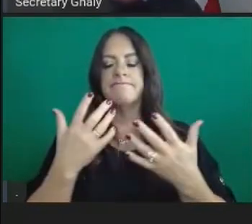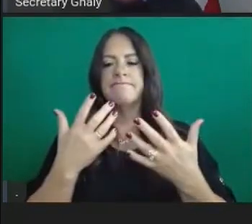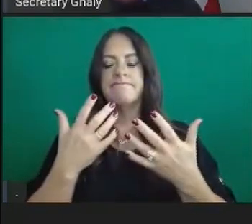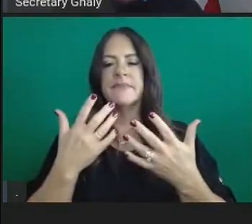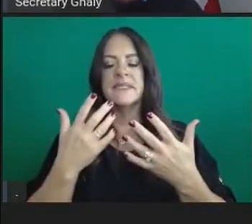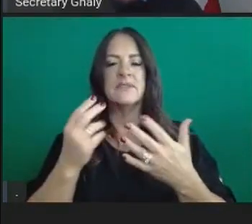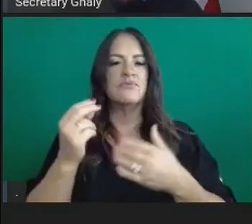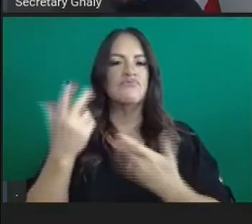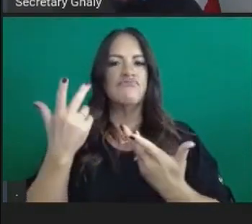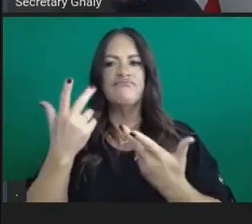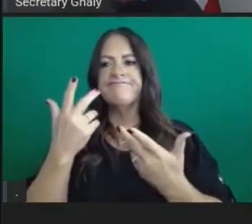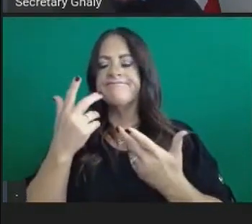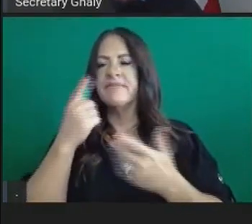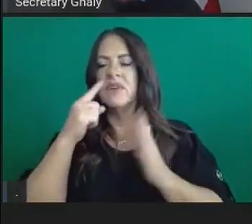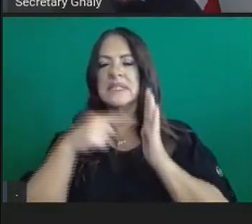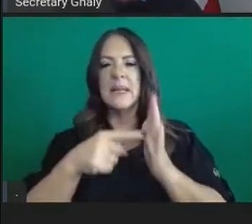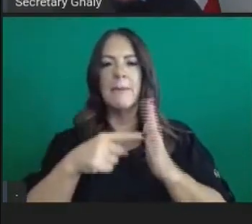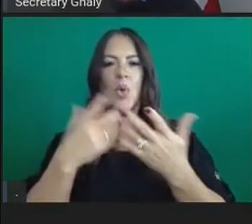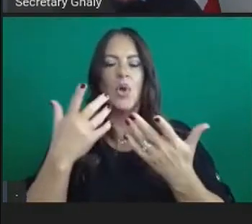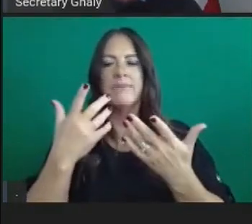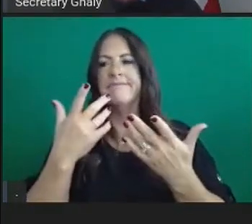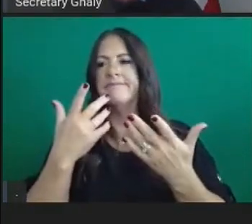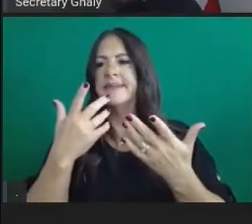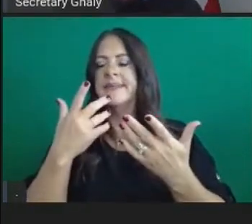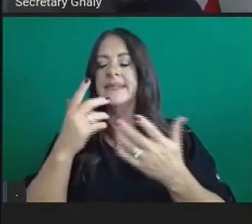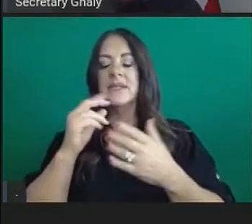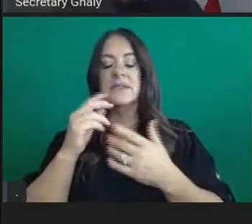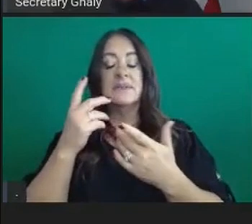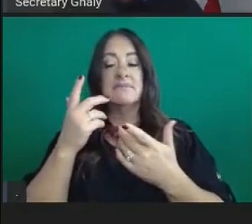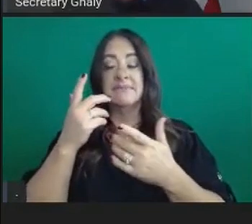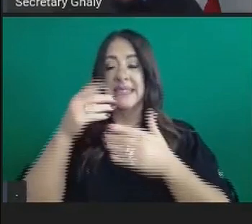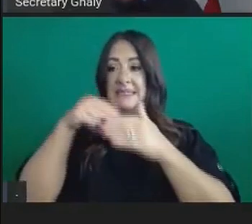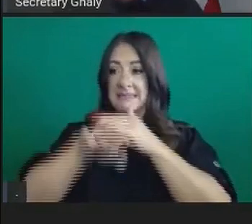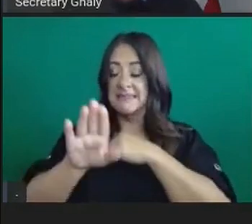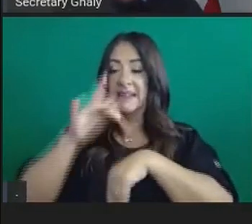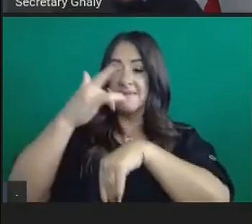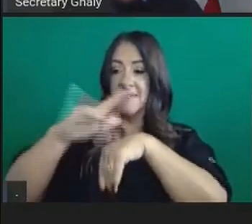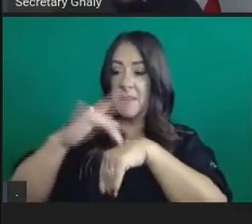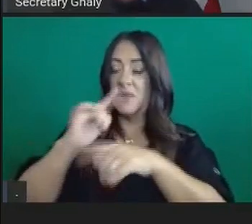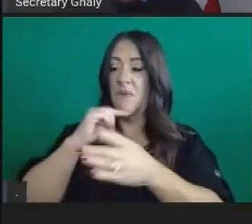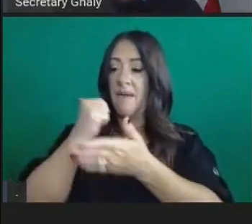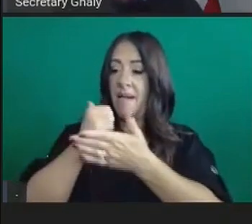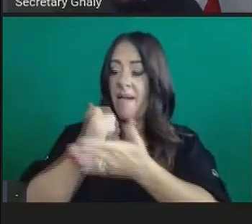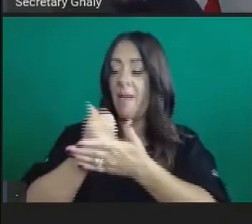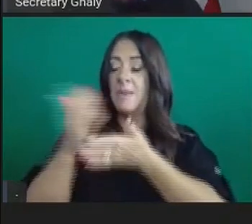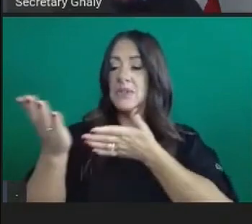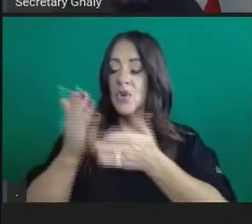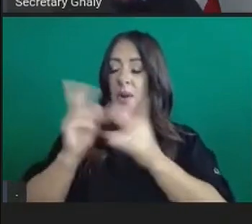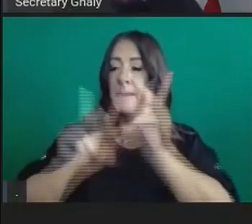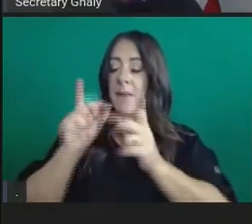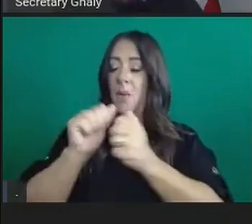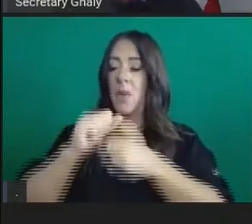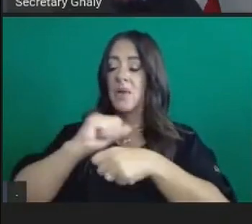THE NORTHERN PART OF THE STATE SEEING CAPACITY AND -- THE HOSPITALS CANNOT JUST SURGE